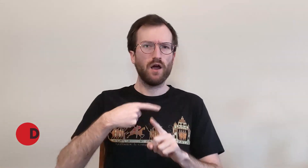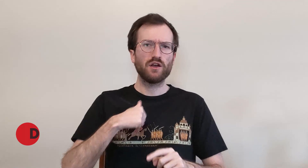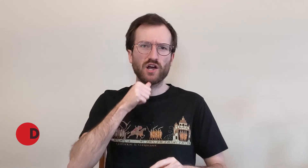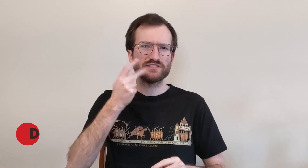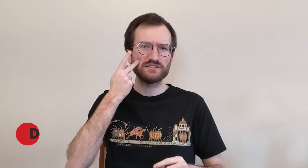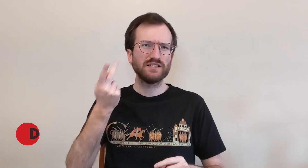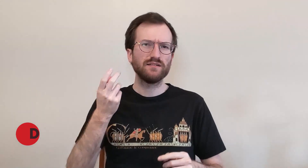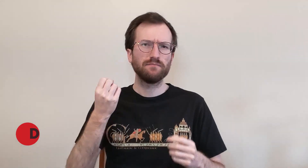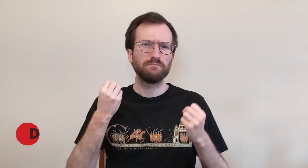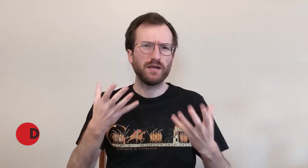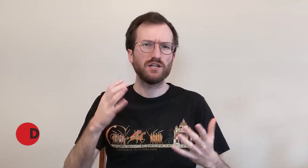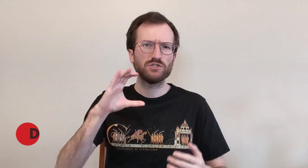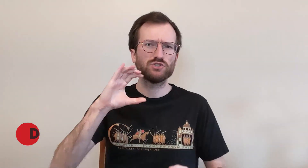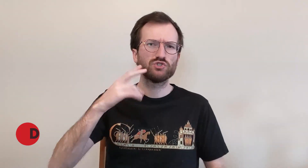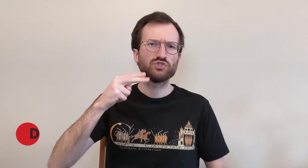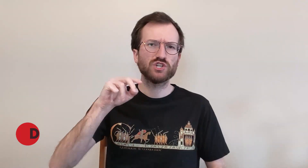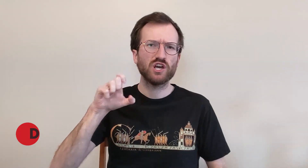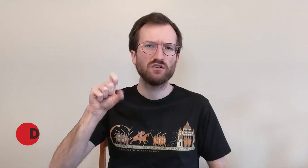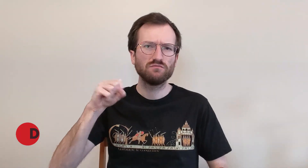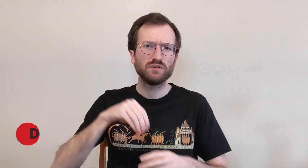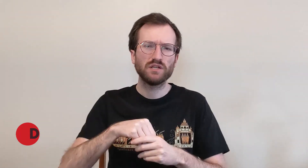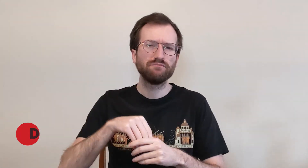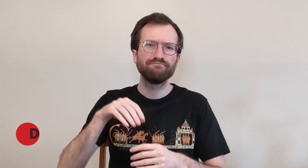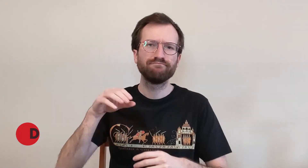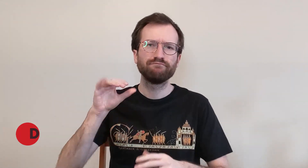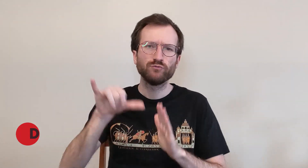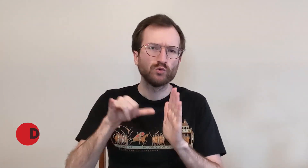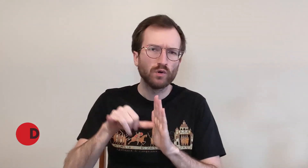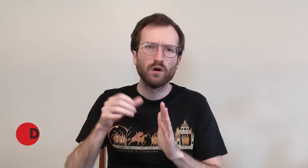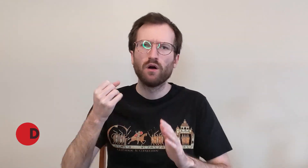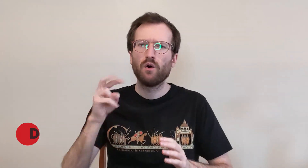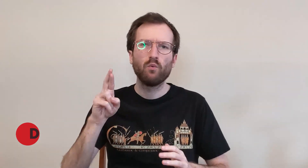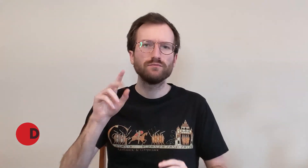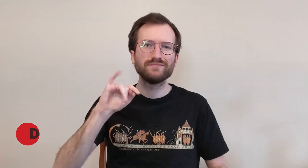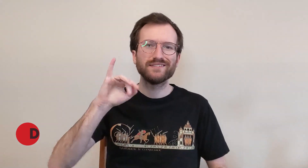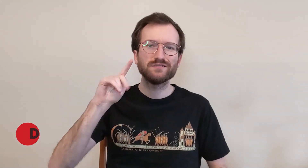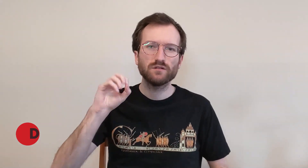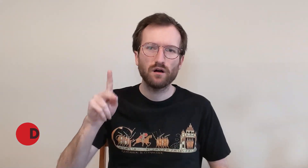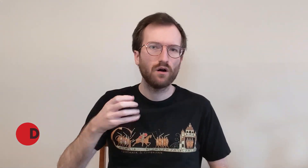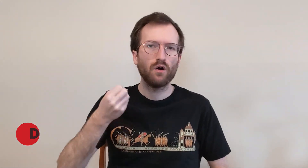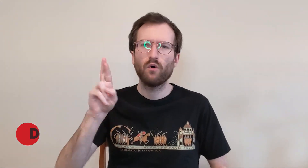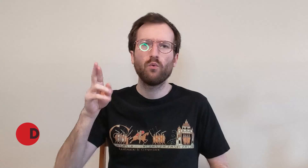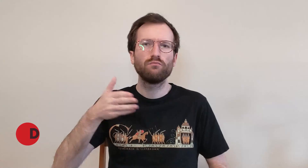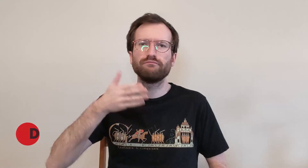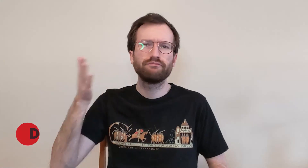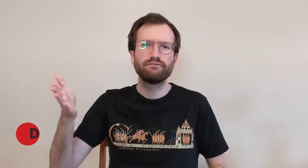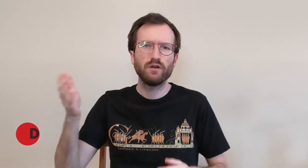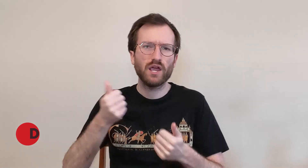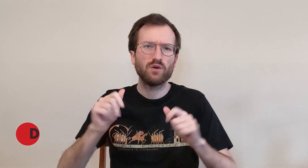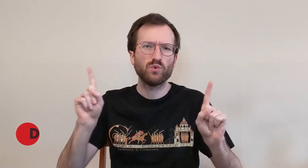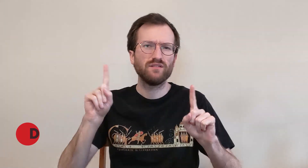Plus, I don’t see many channels on YouTube or TikTok or anywhere